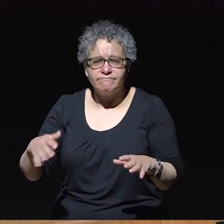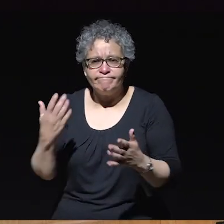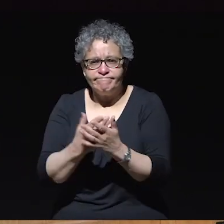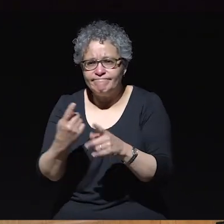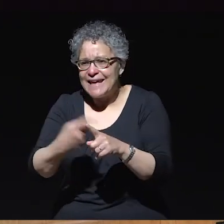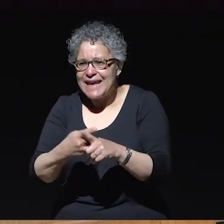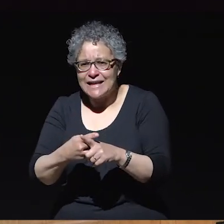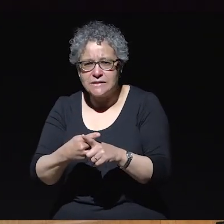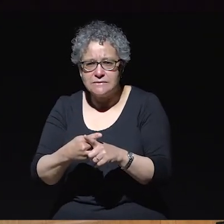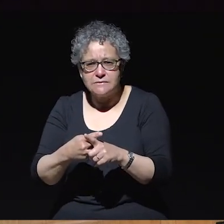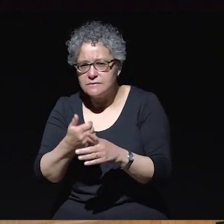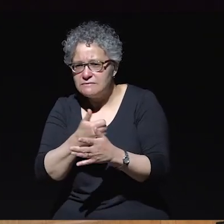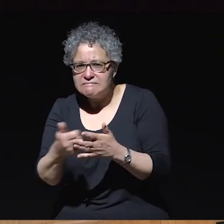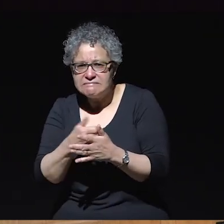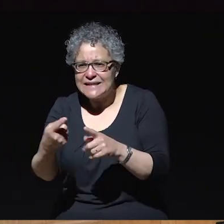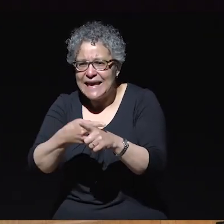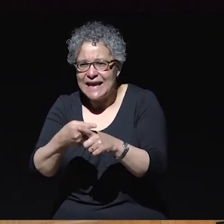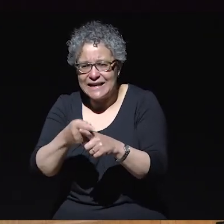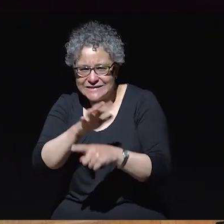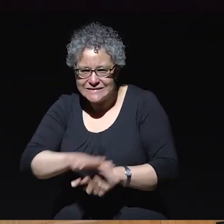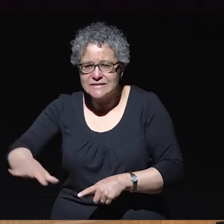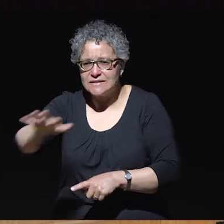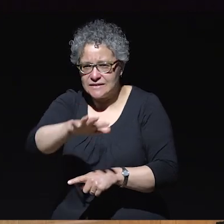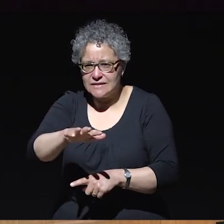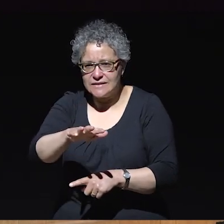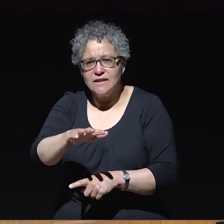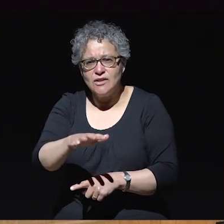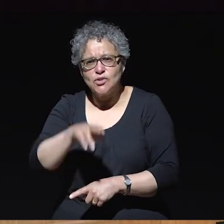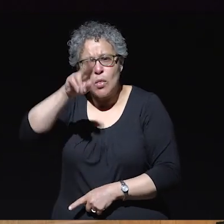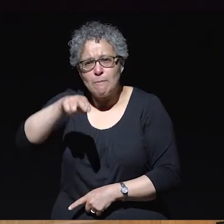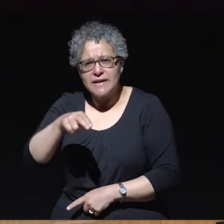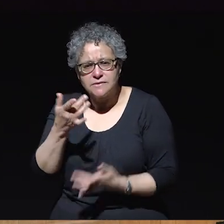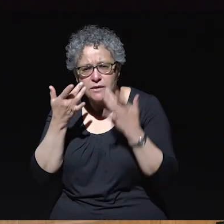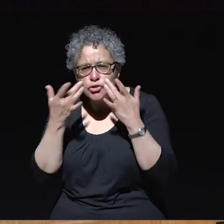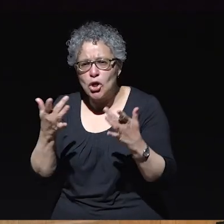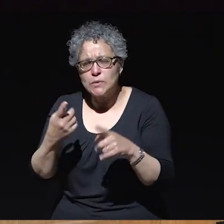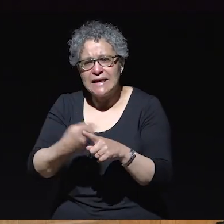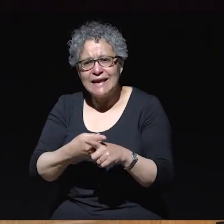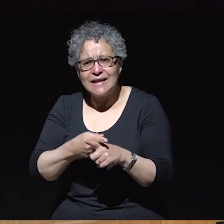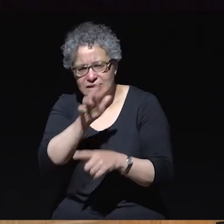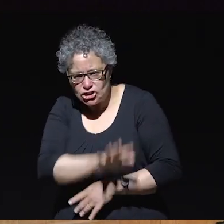evoking some notion of Englishness or Britishness and it becoming a kind of national iconic figure.